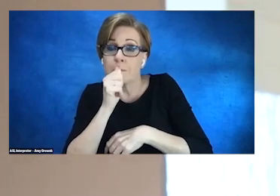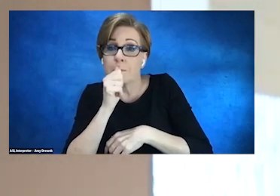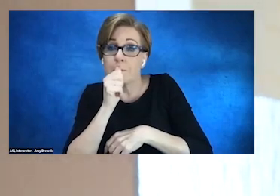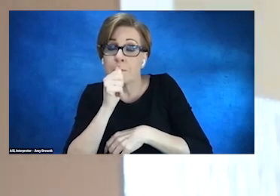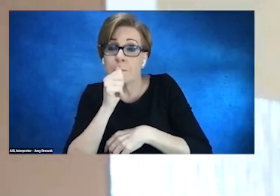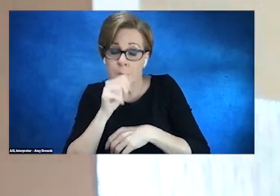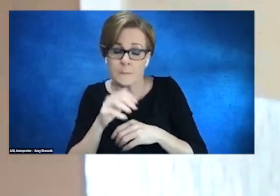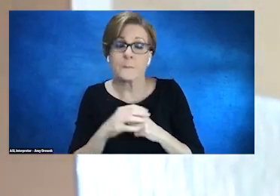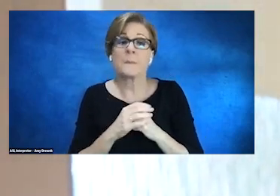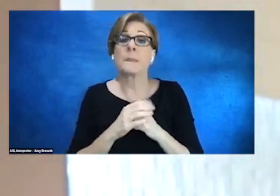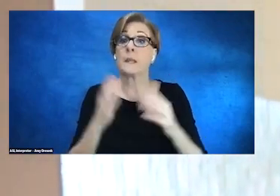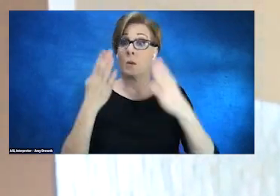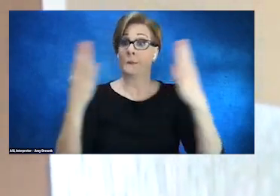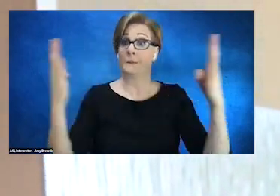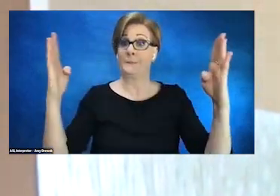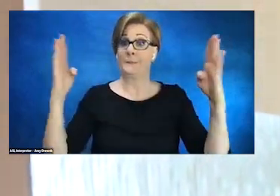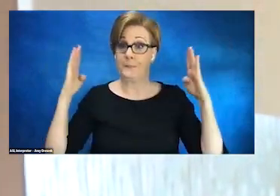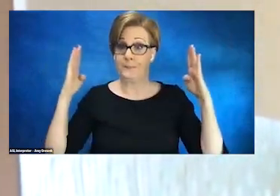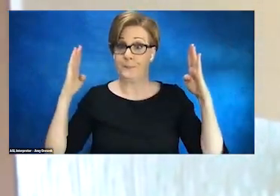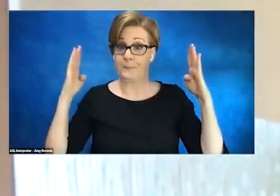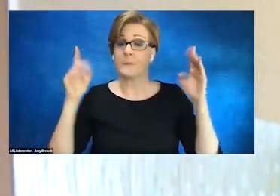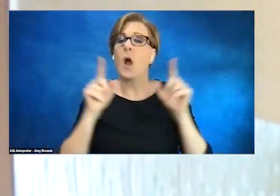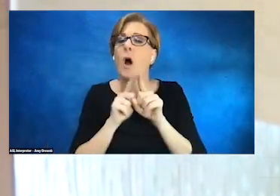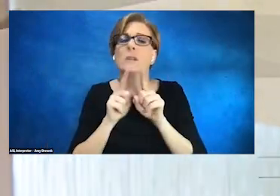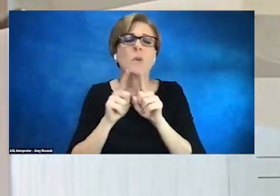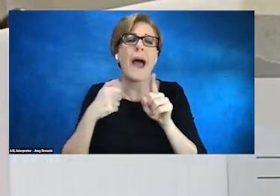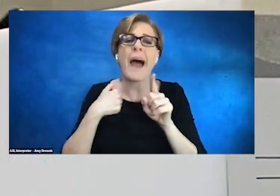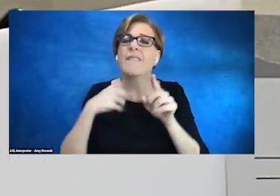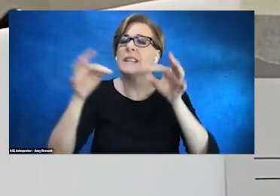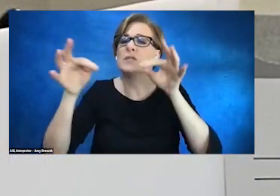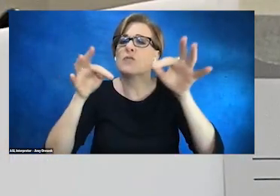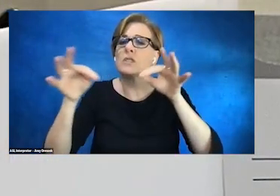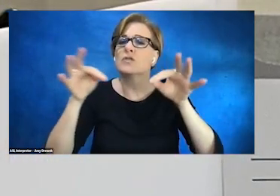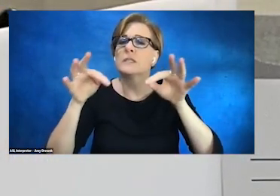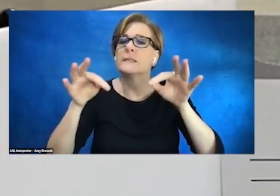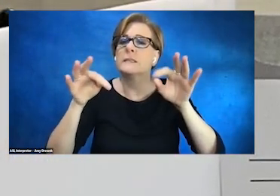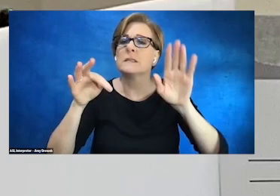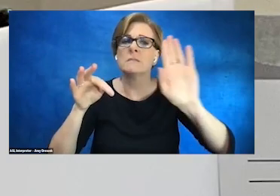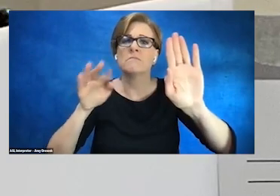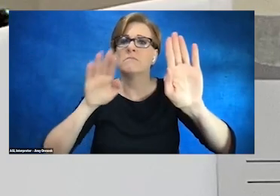we add these privacy screens we also have these instructions in the voting booth which guide a